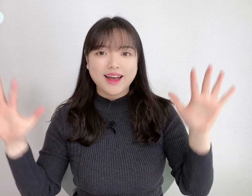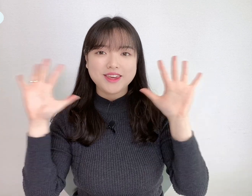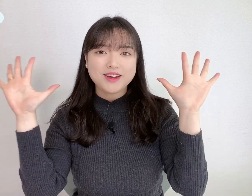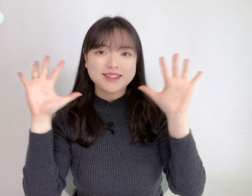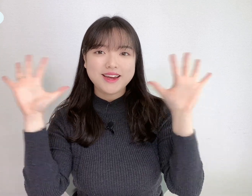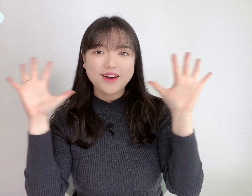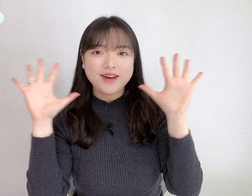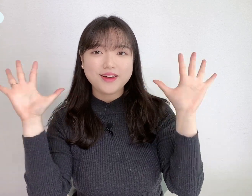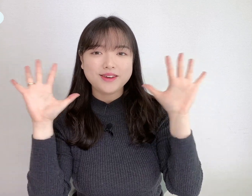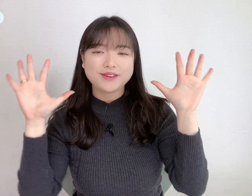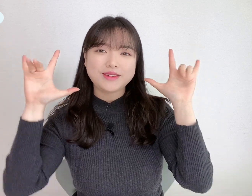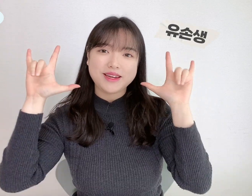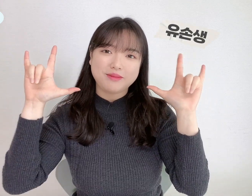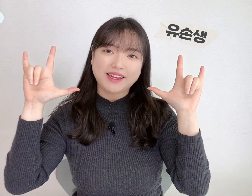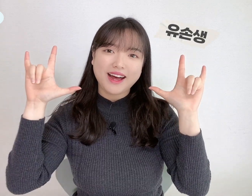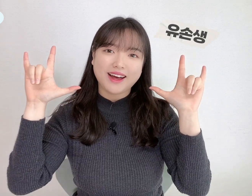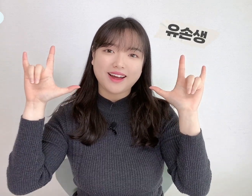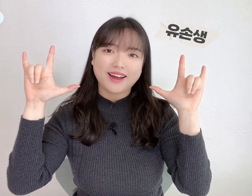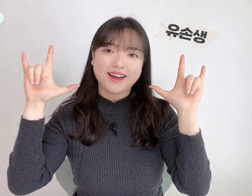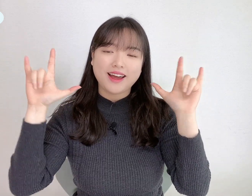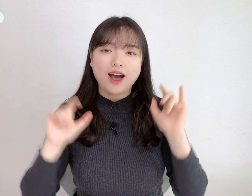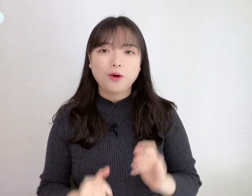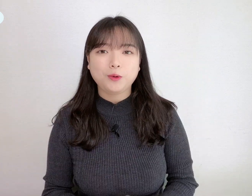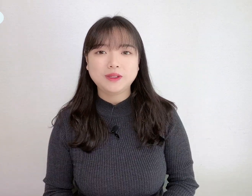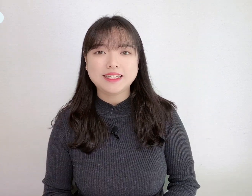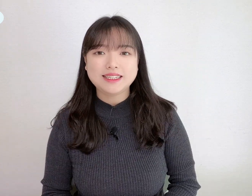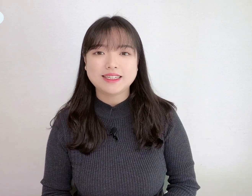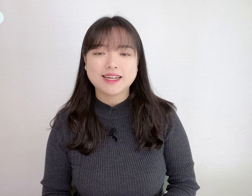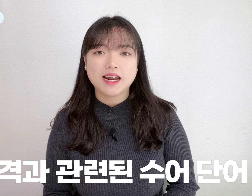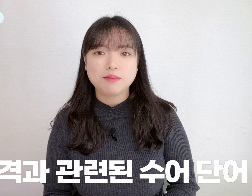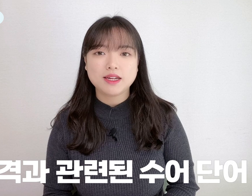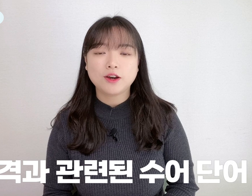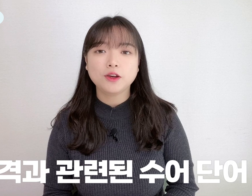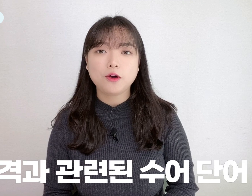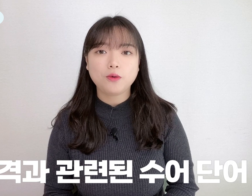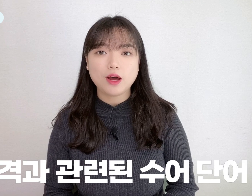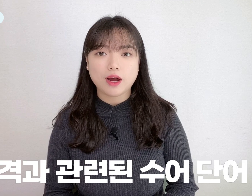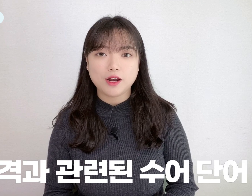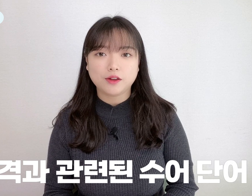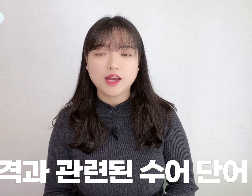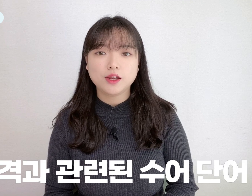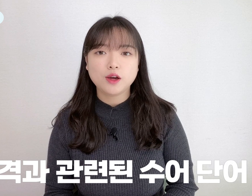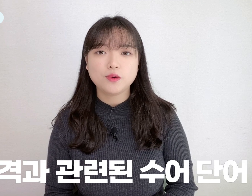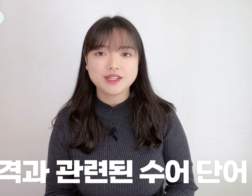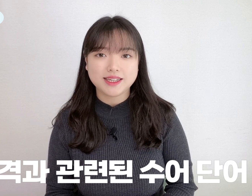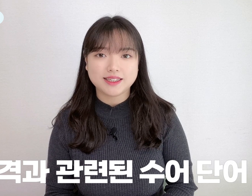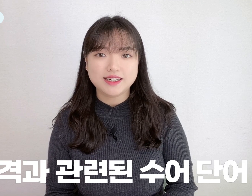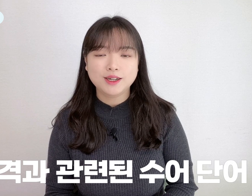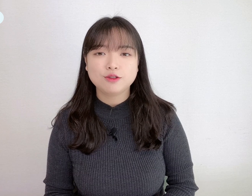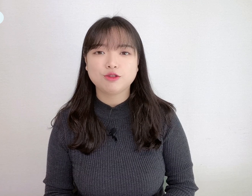Hello, I'm CODA-YU Today, we will learn